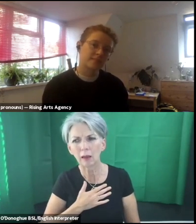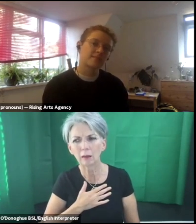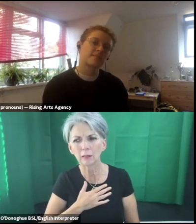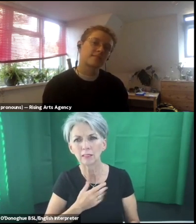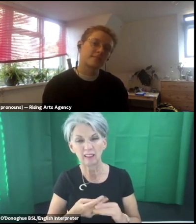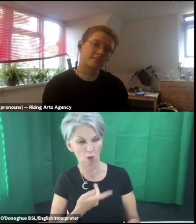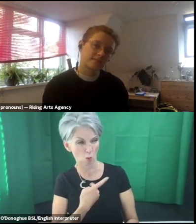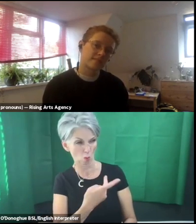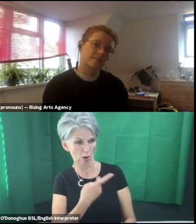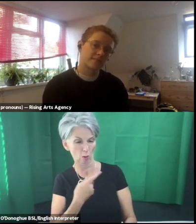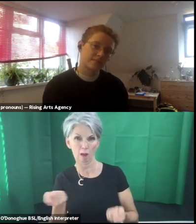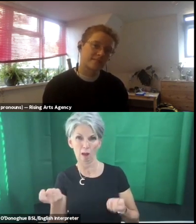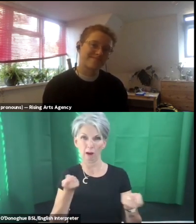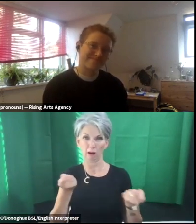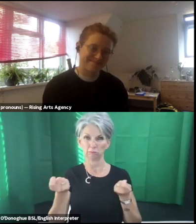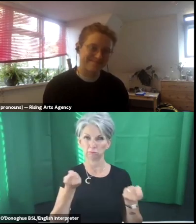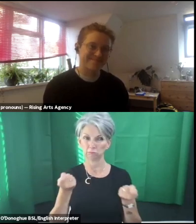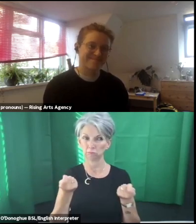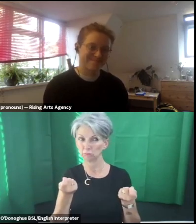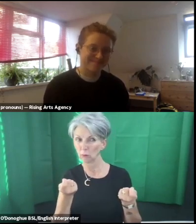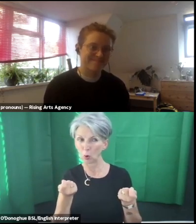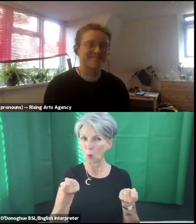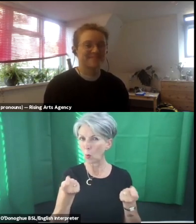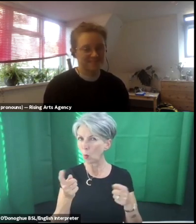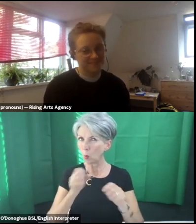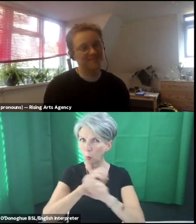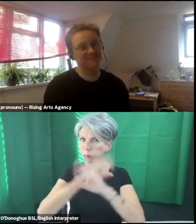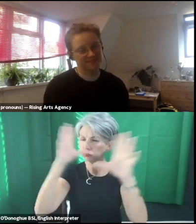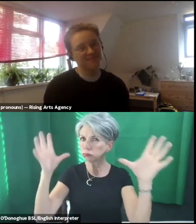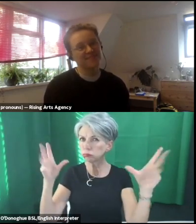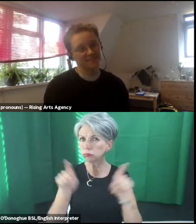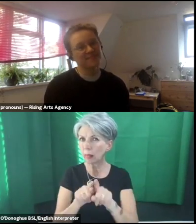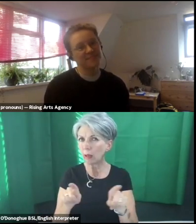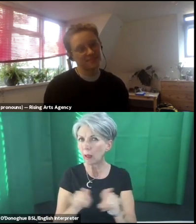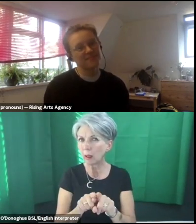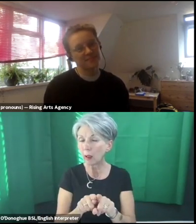Through to "hang on a minute, maybe there is a way for us to actually set up something that is for us."